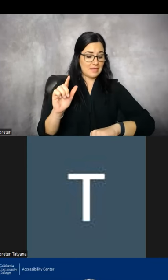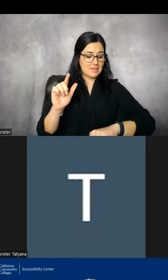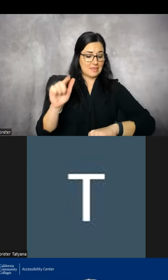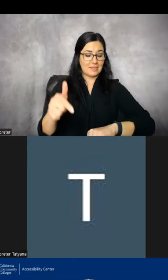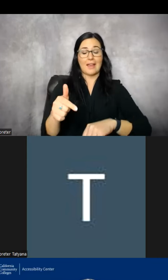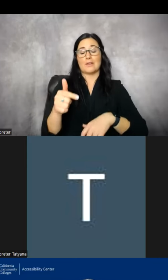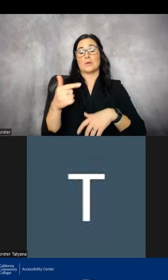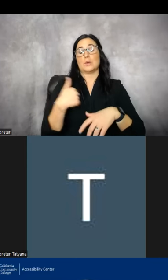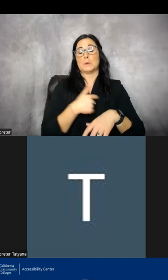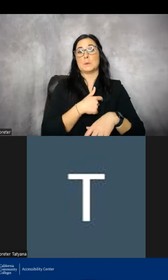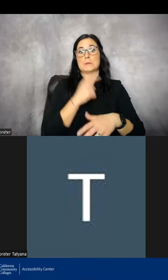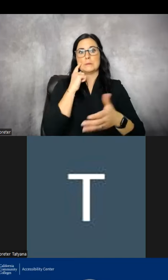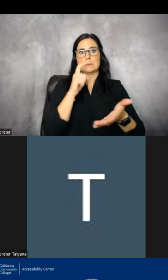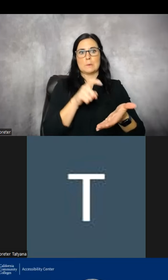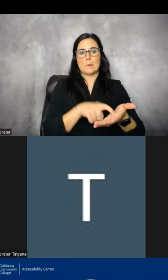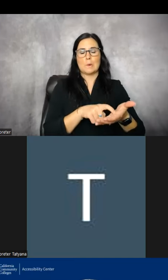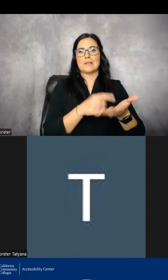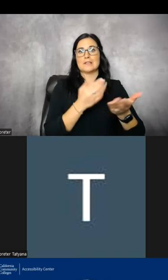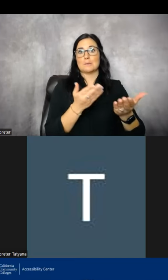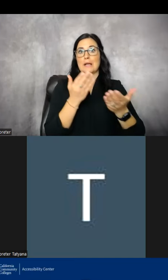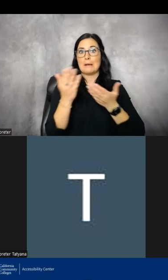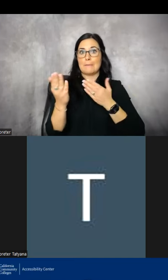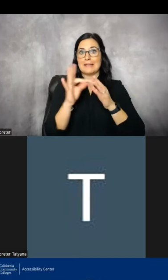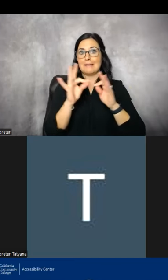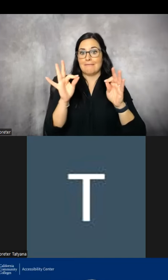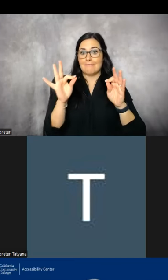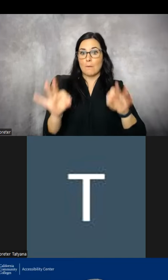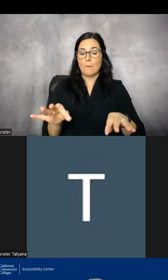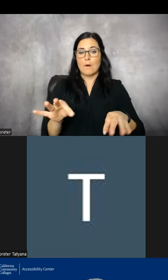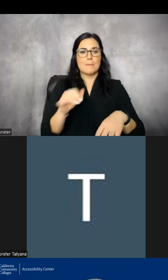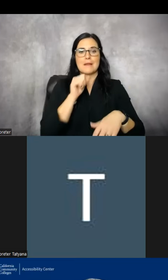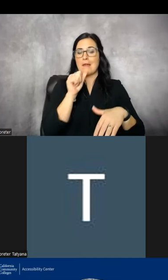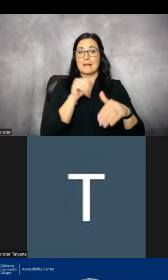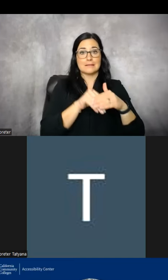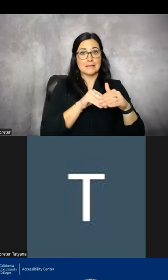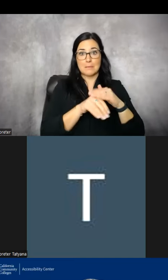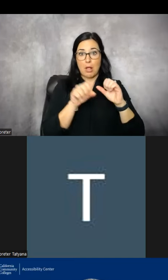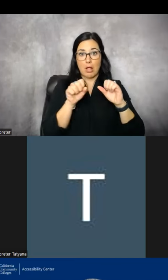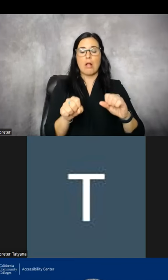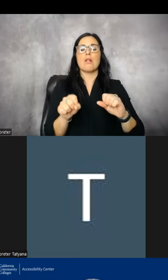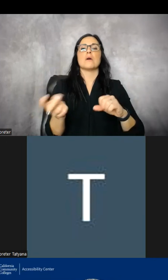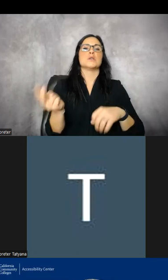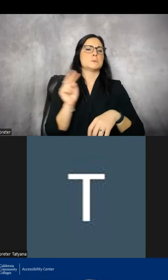to the forms that are recommended and forms that are not considered accessible. And let's proceed now.